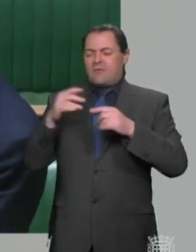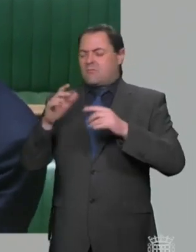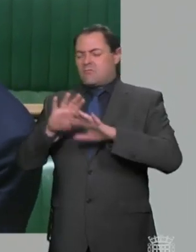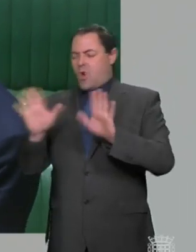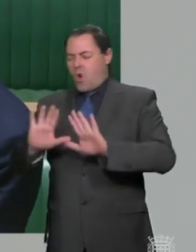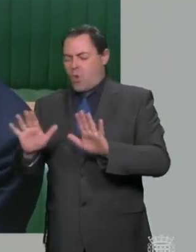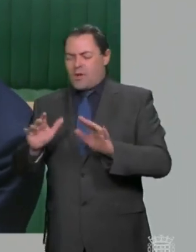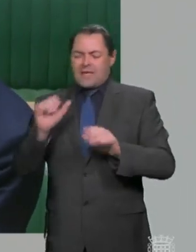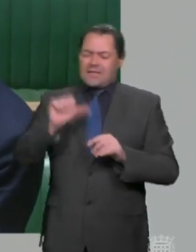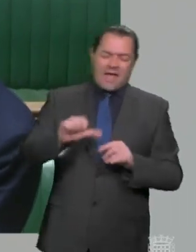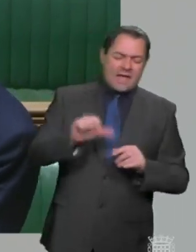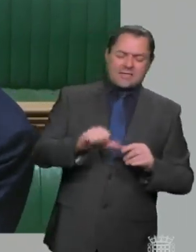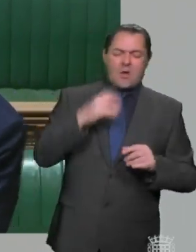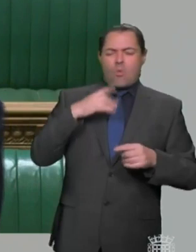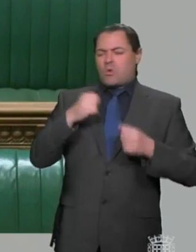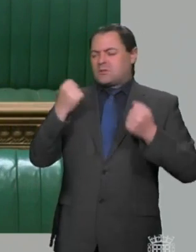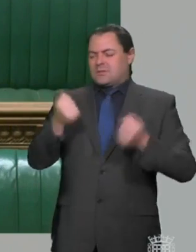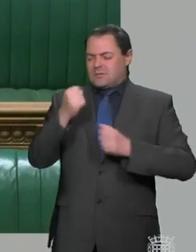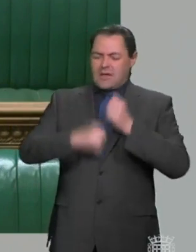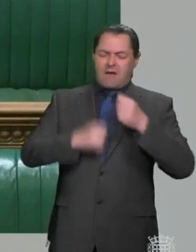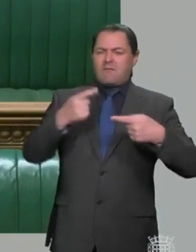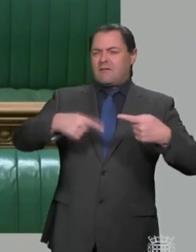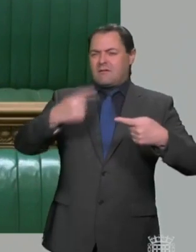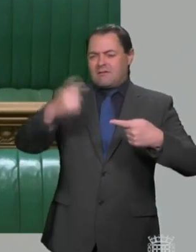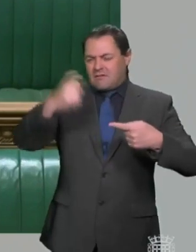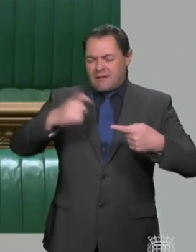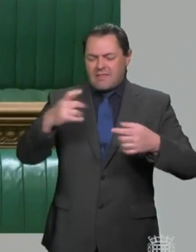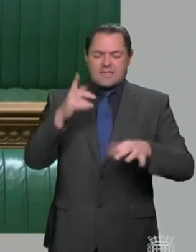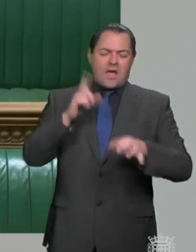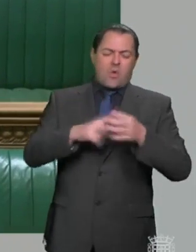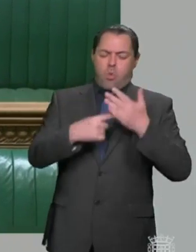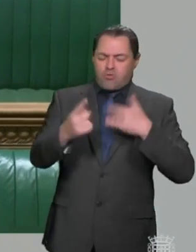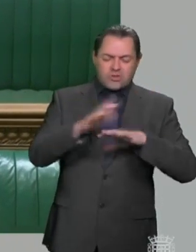tougher border controls one day and then saying that quarantine is a blunt instrument the next. We